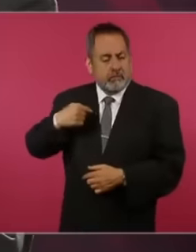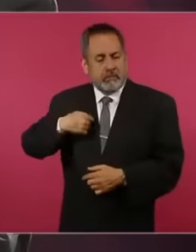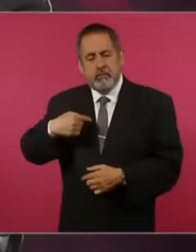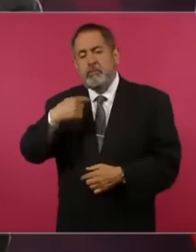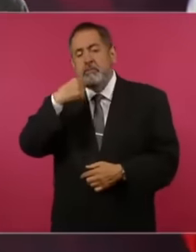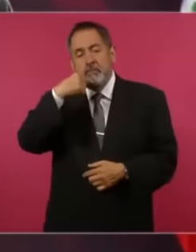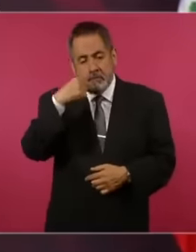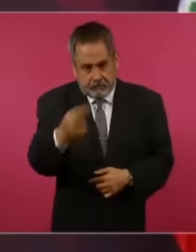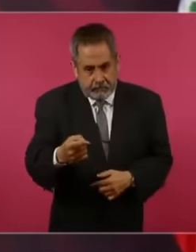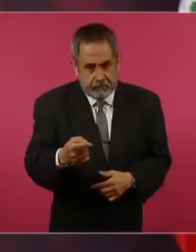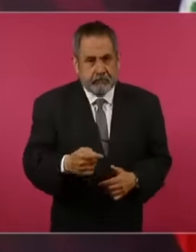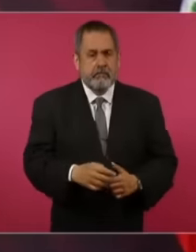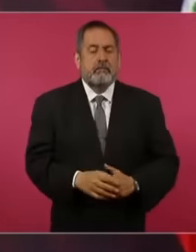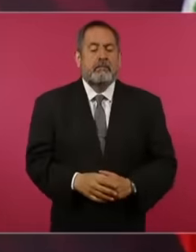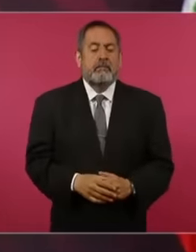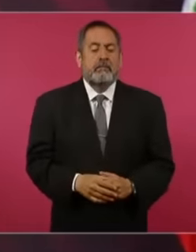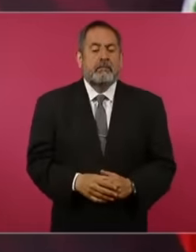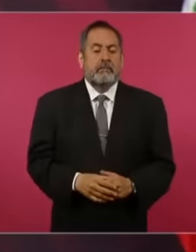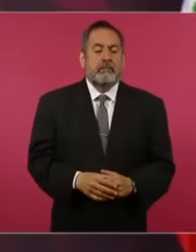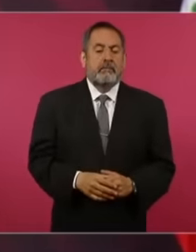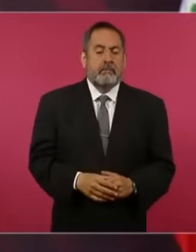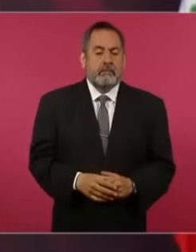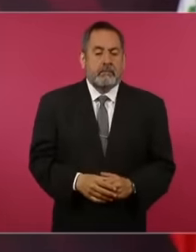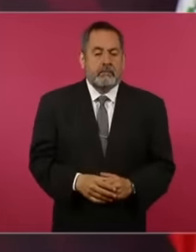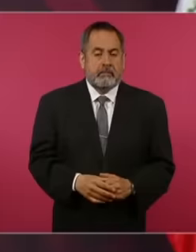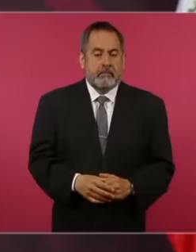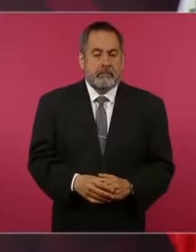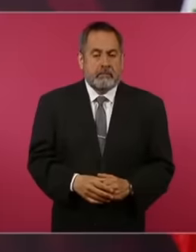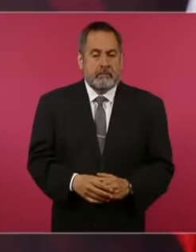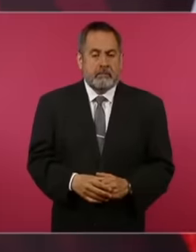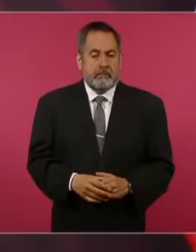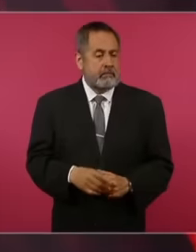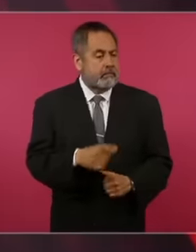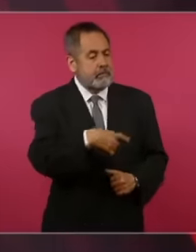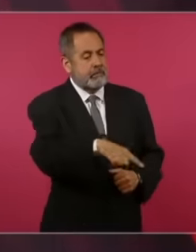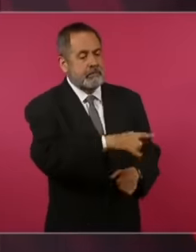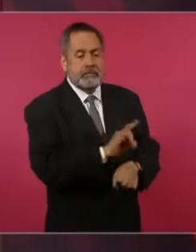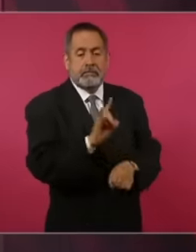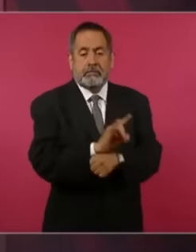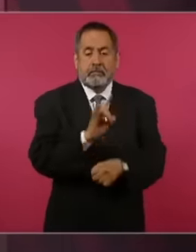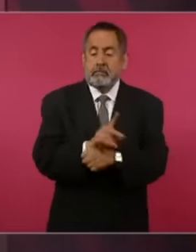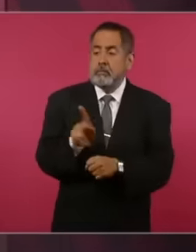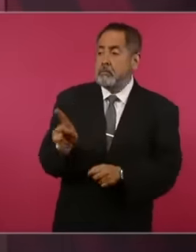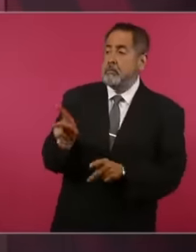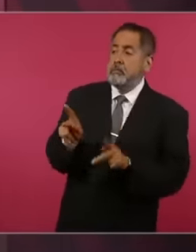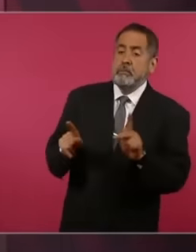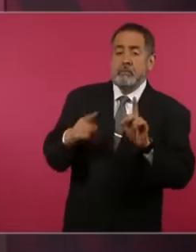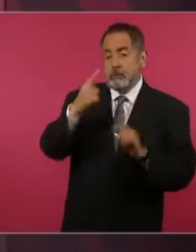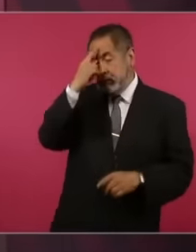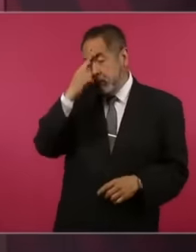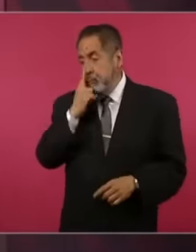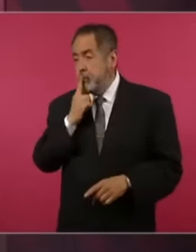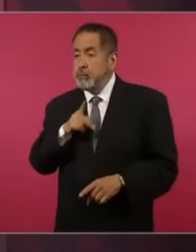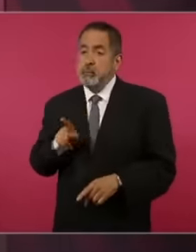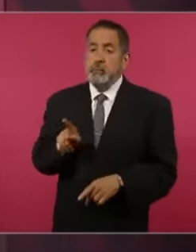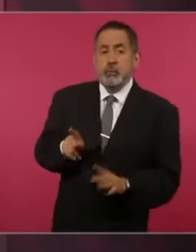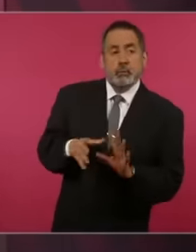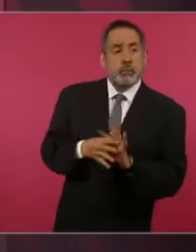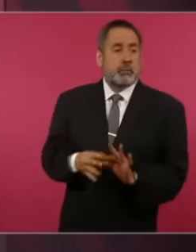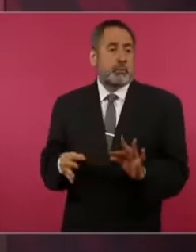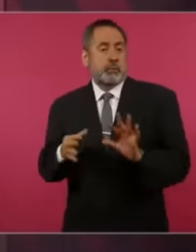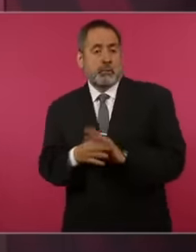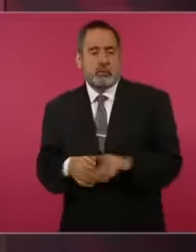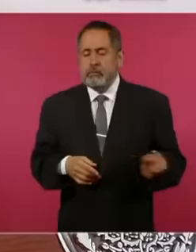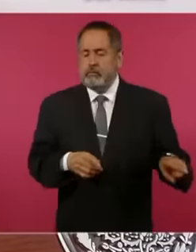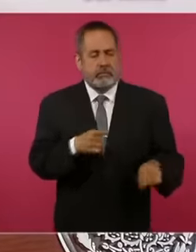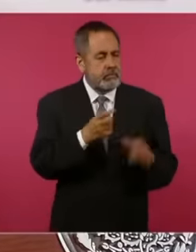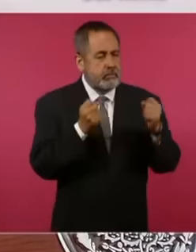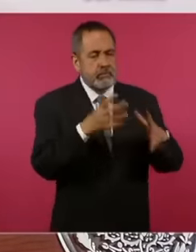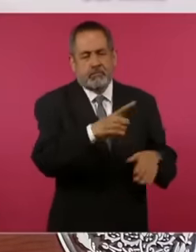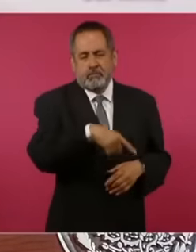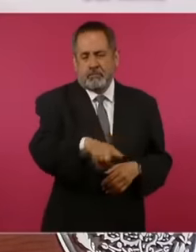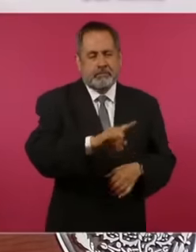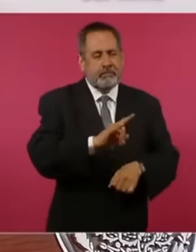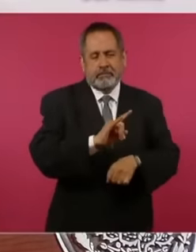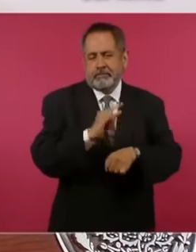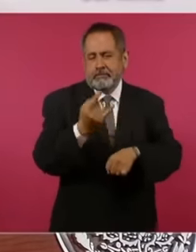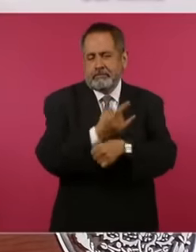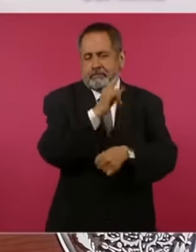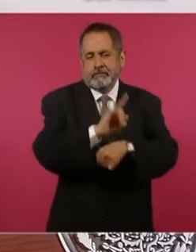there is a lot of simulation in communicators in intellectuals in